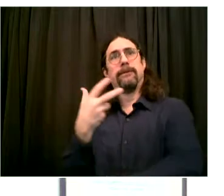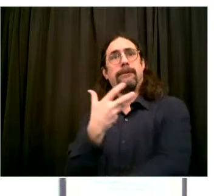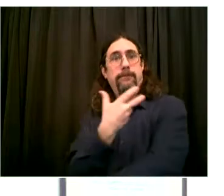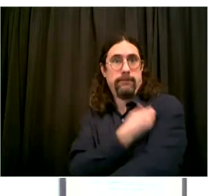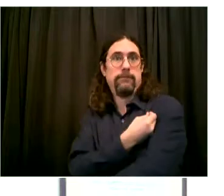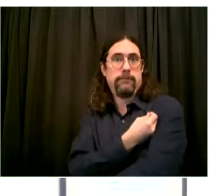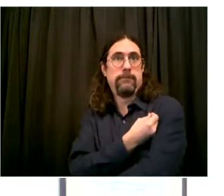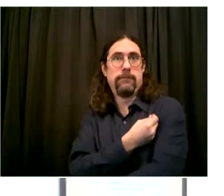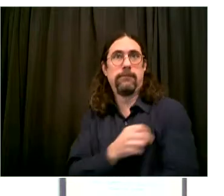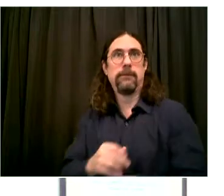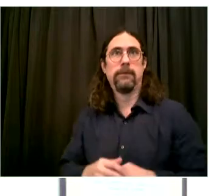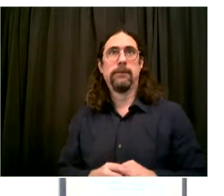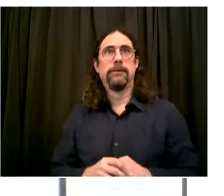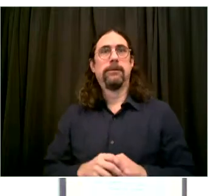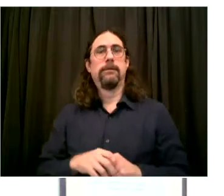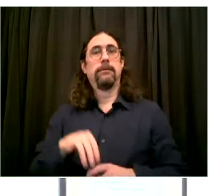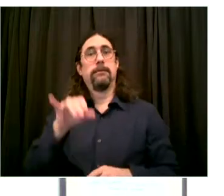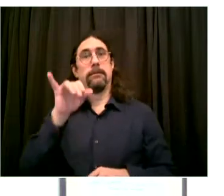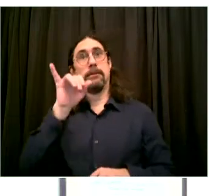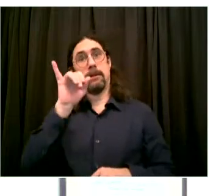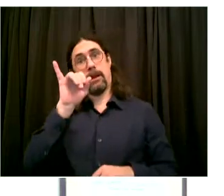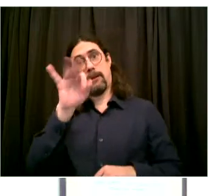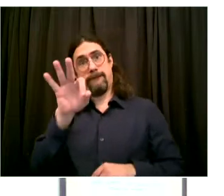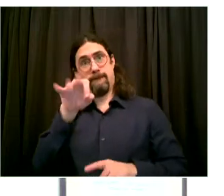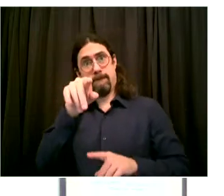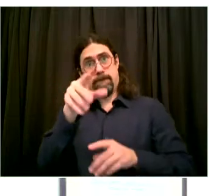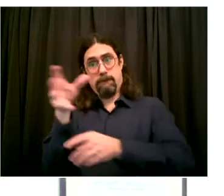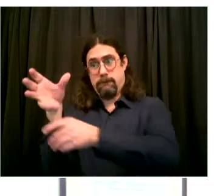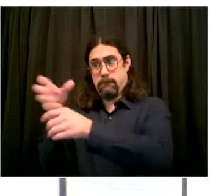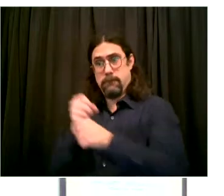RECEIVES A FIRST DOSE APPOINTMENT EITHER ALREADY HAHA OSR WILL